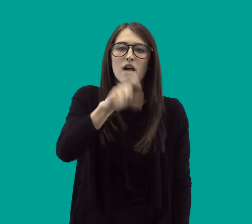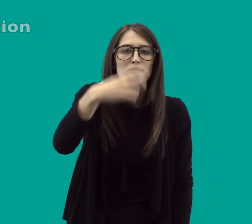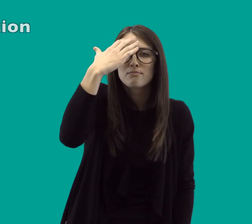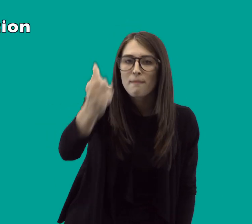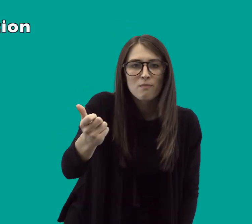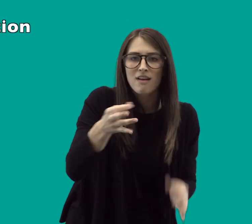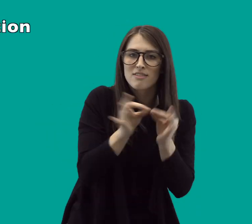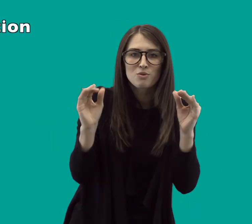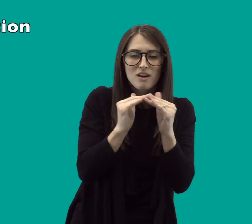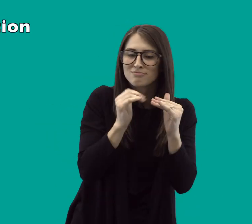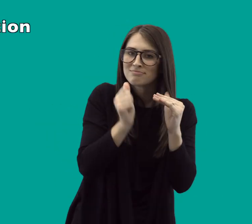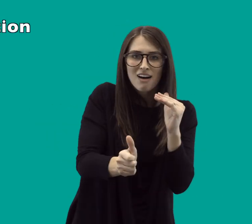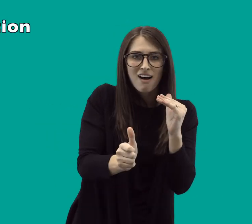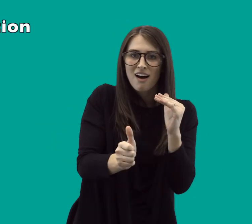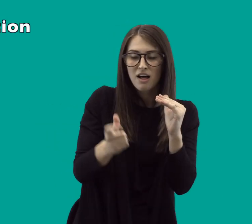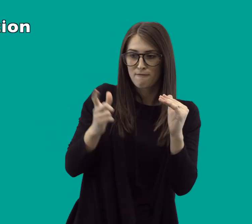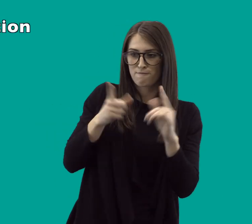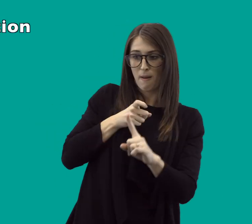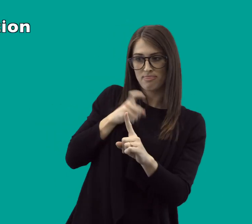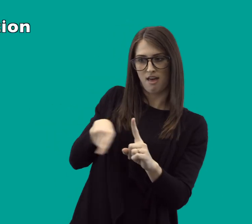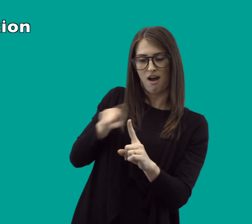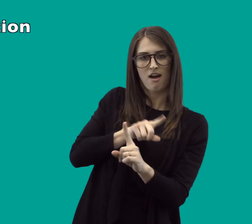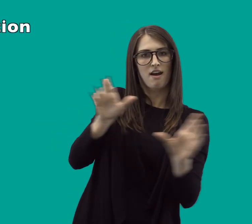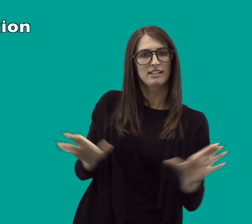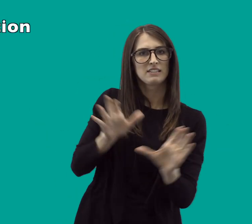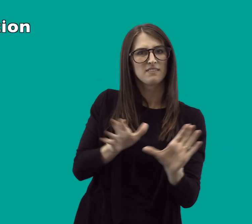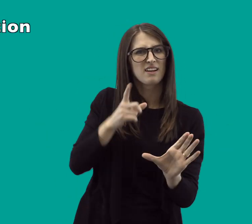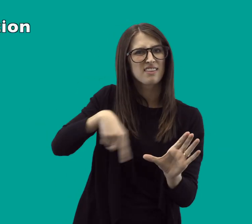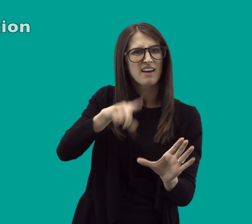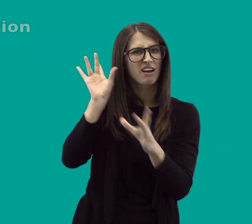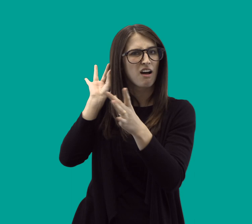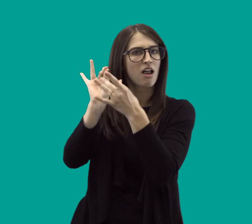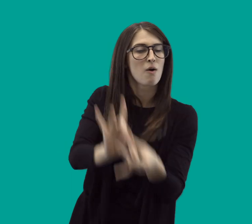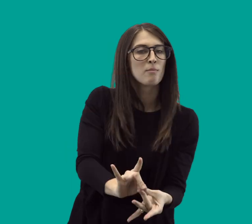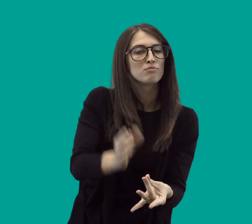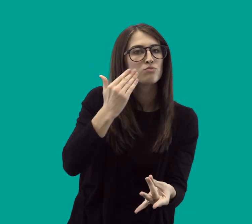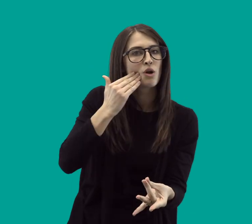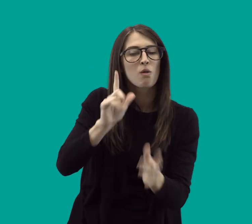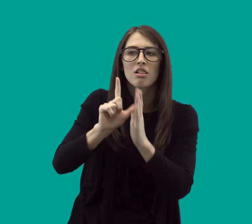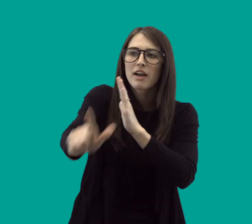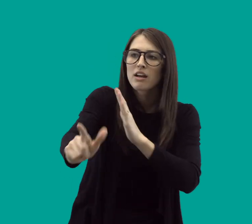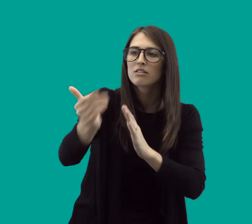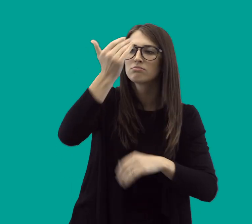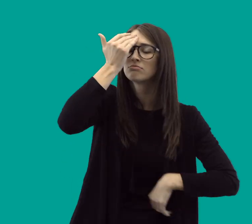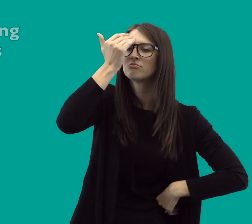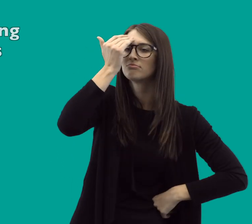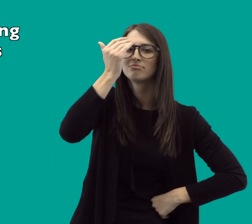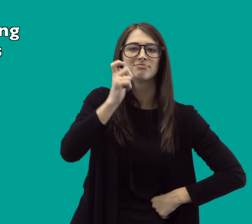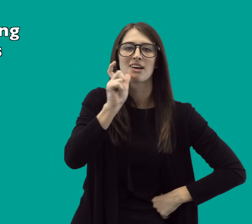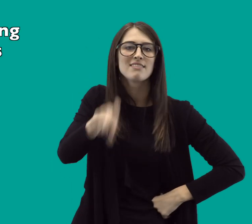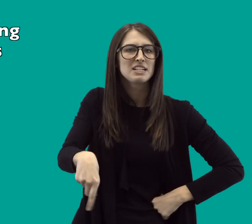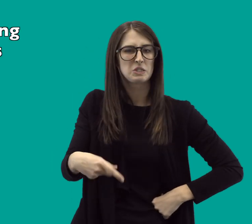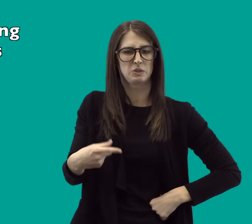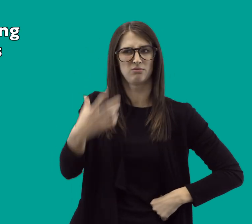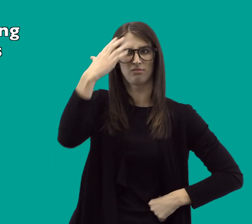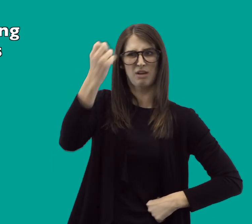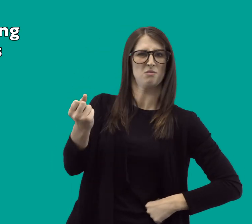The students figured it out themselves. They don't have to memorize the formula the activity helps to develop a lasting connection